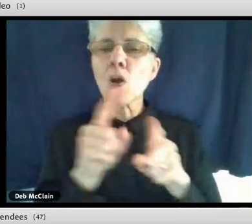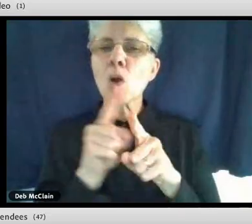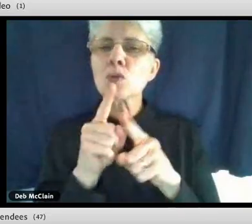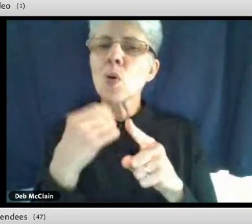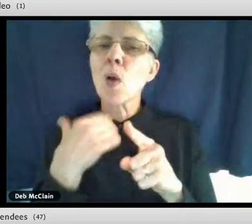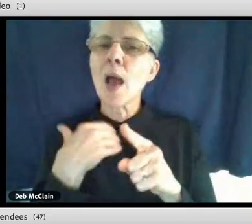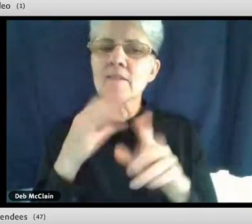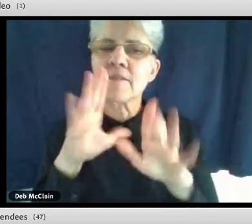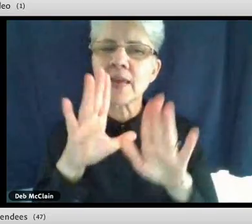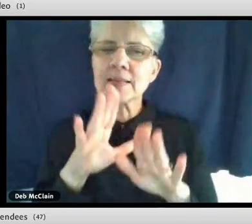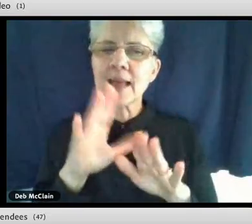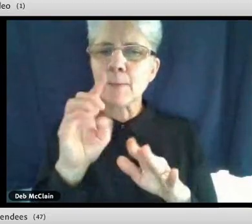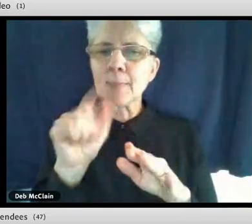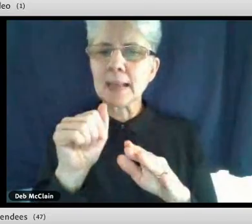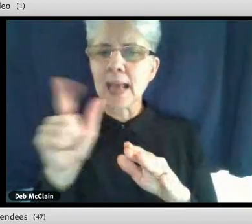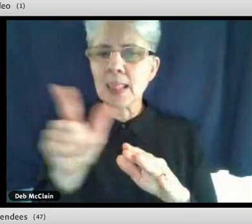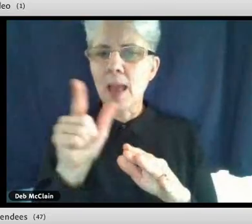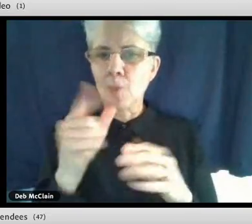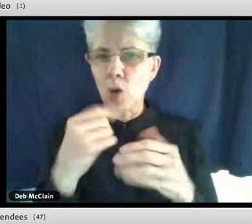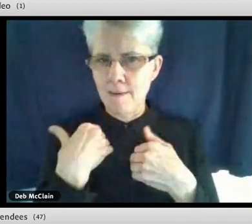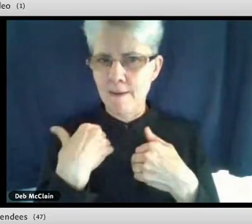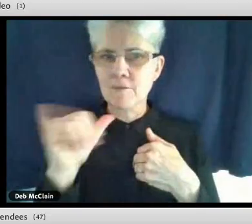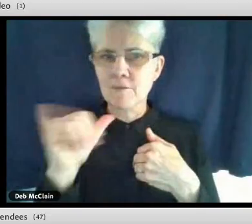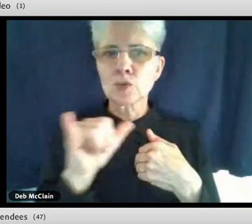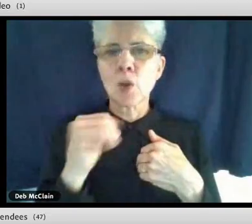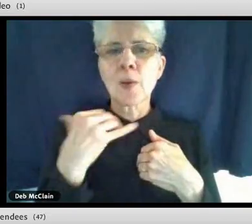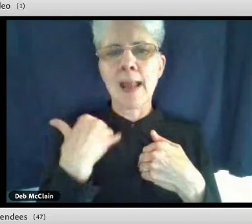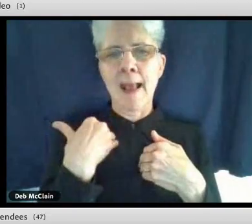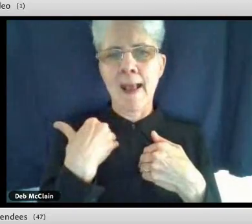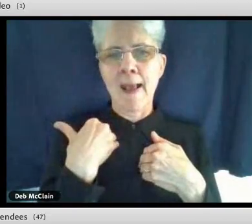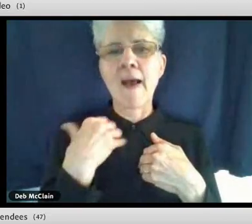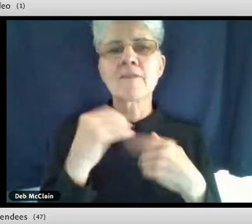and then they've also got a fantastic media library, and they've also got, again,